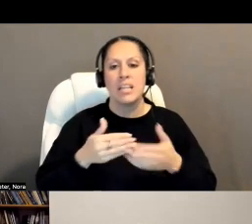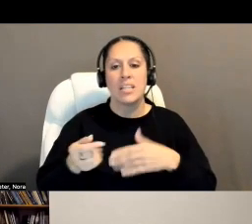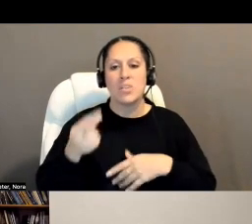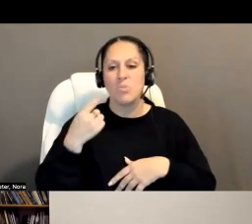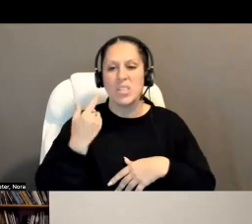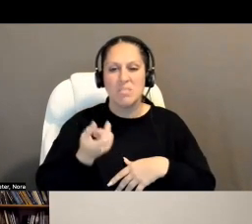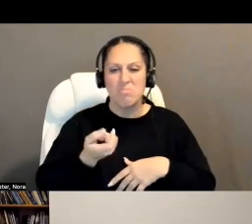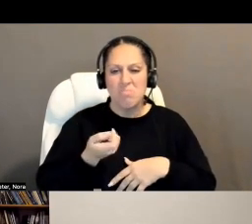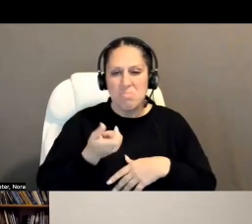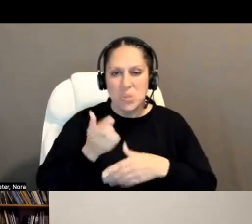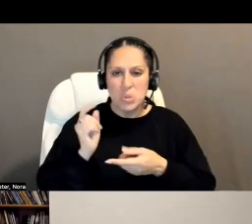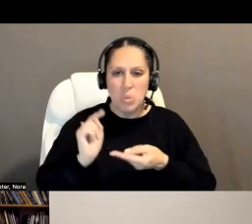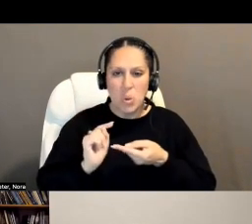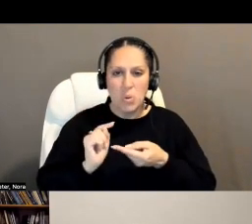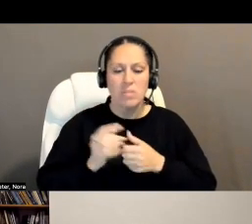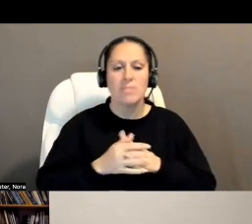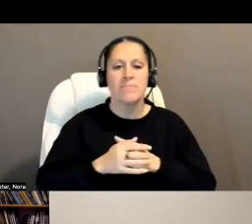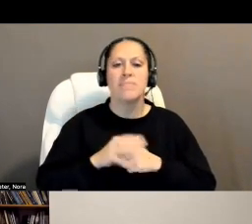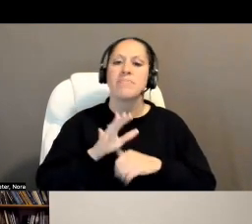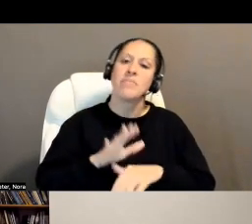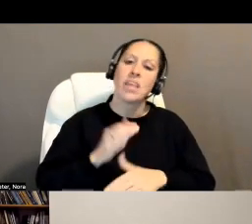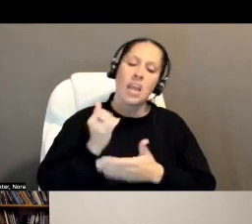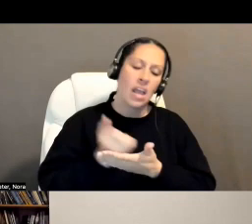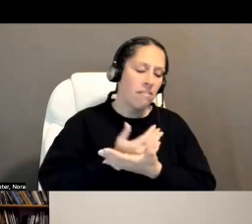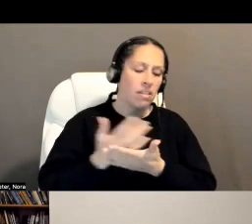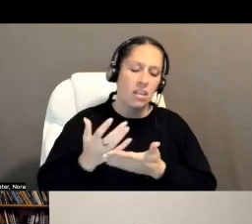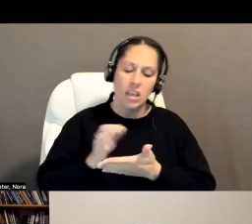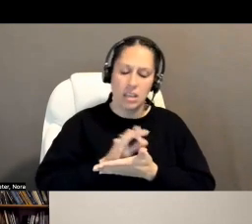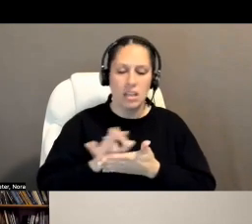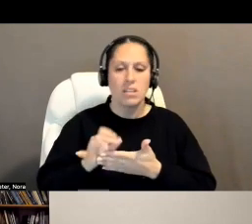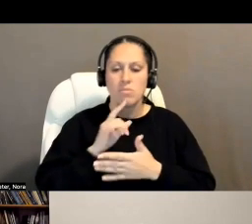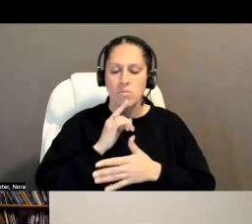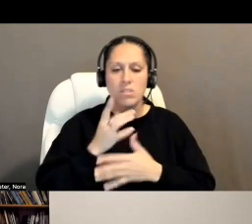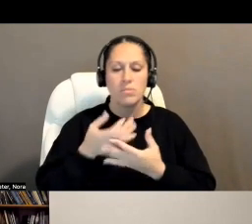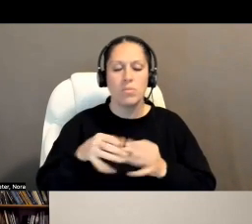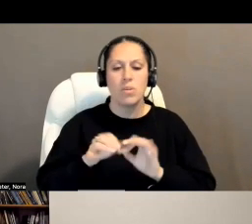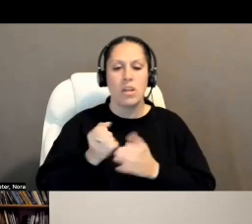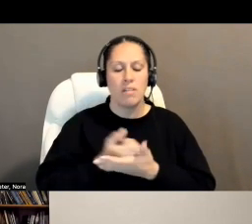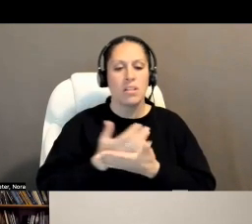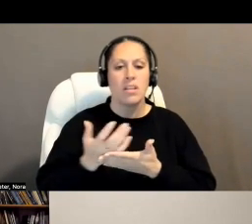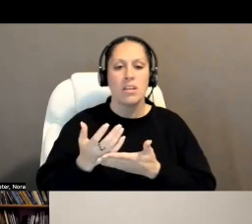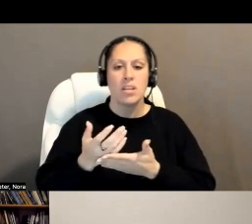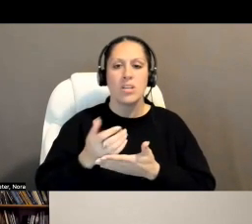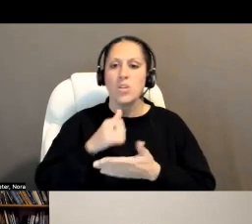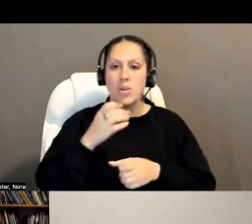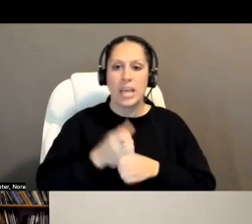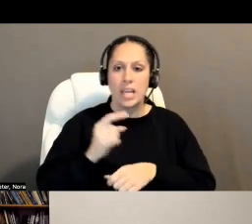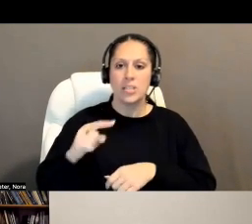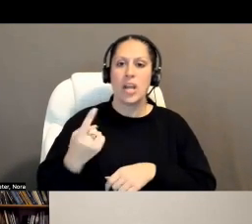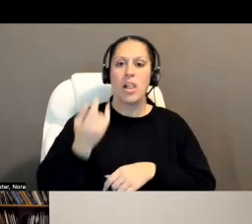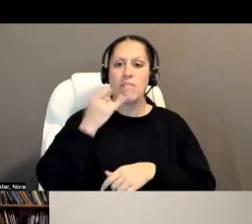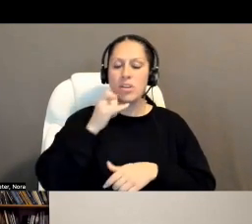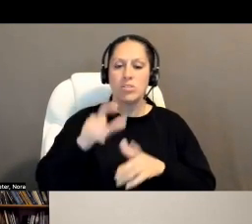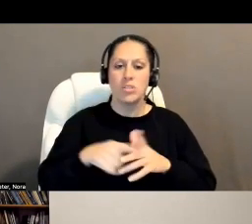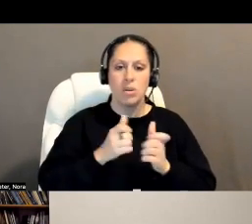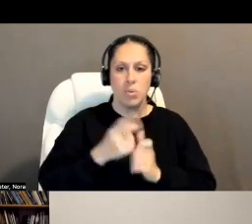Hey, every little bit counts! Right? You don't get a dollar if you don't start with a penny. Yeah.